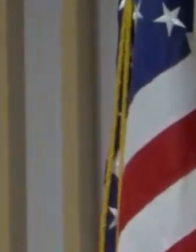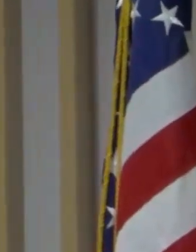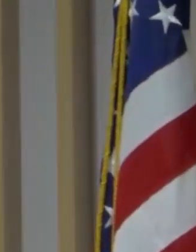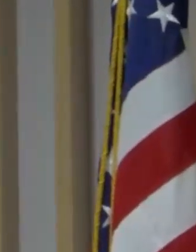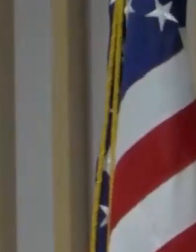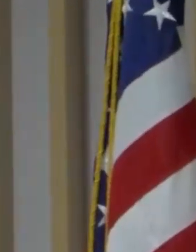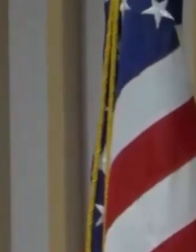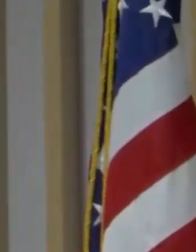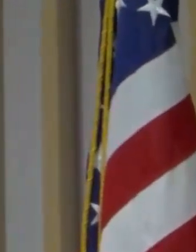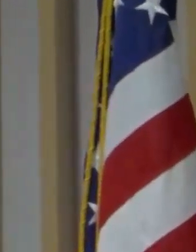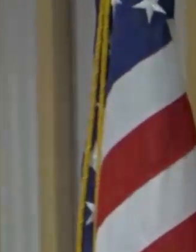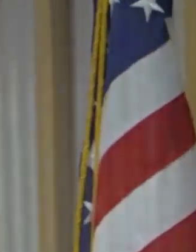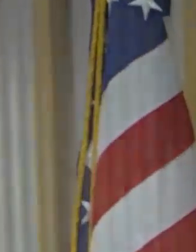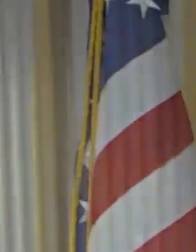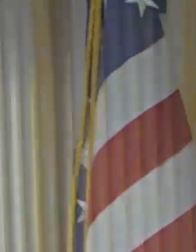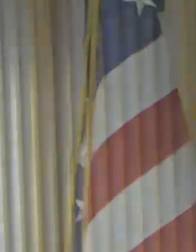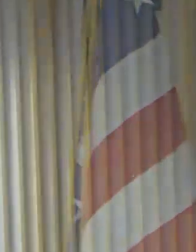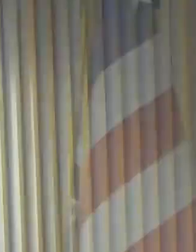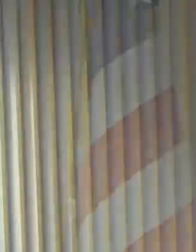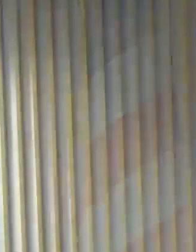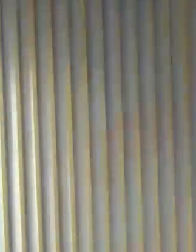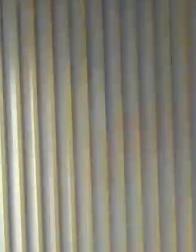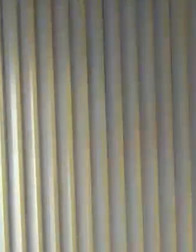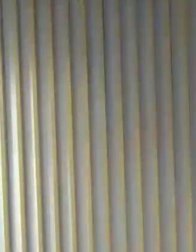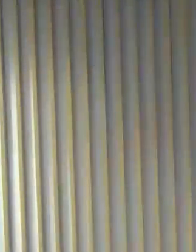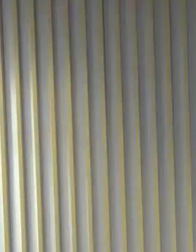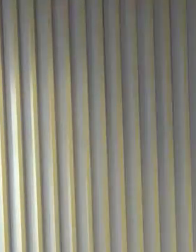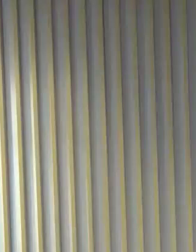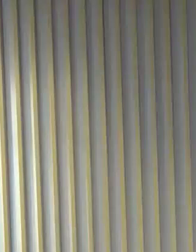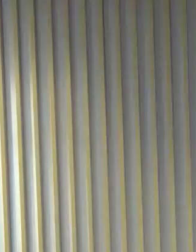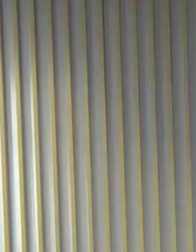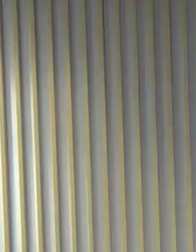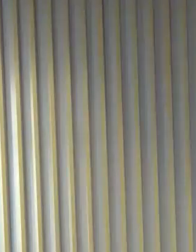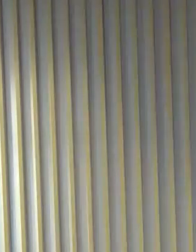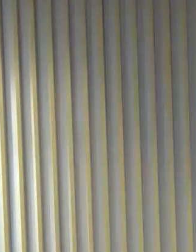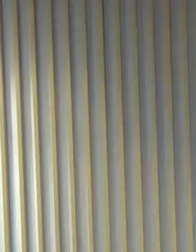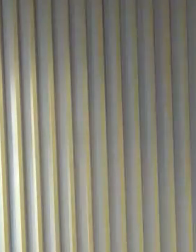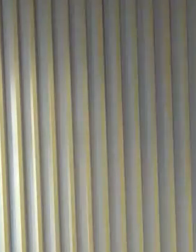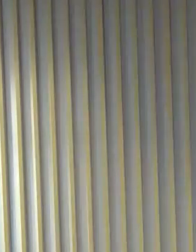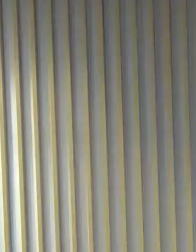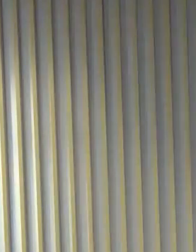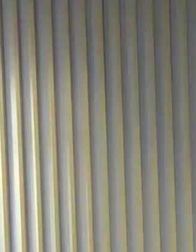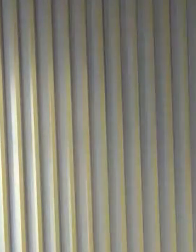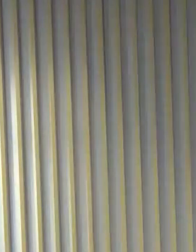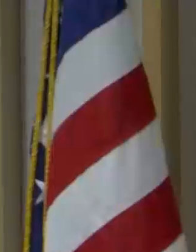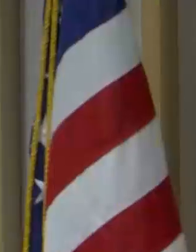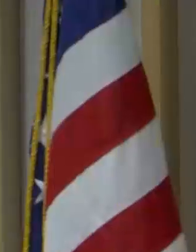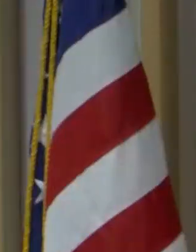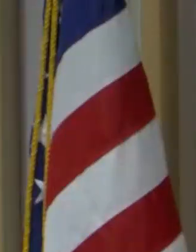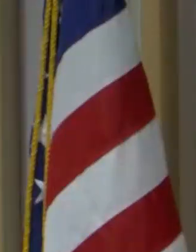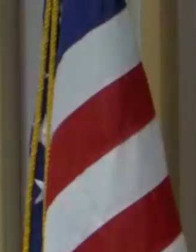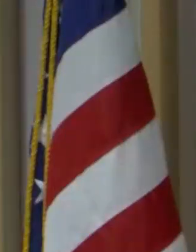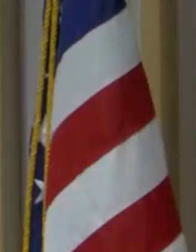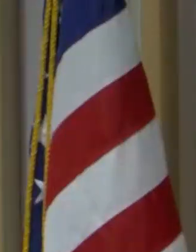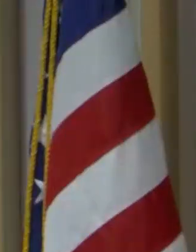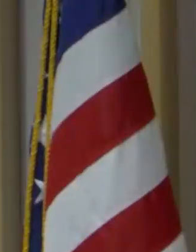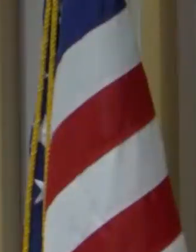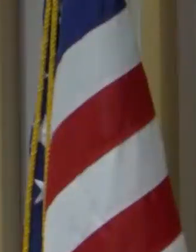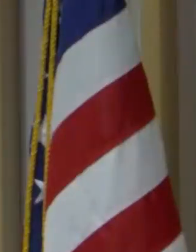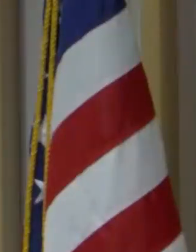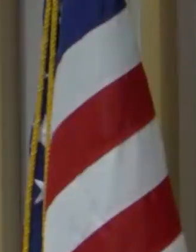DRAFT IN THE FINAL ITEM?